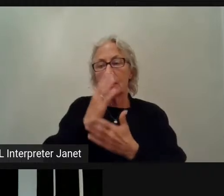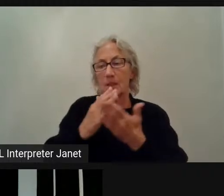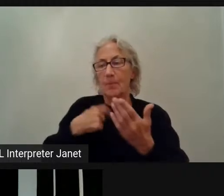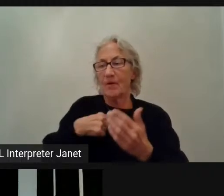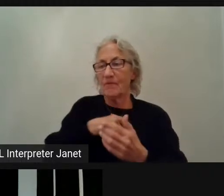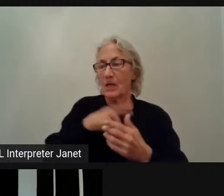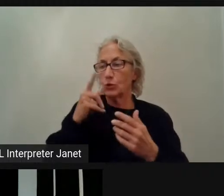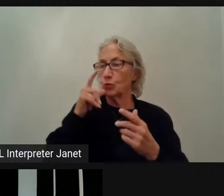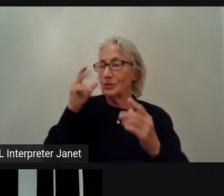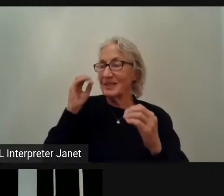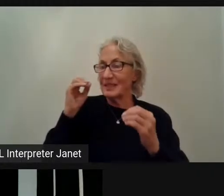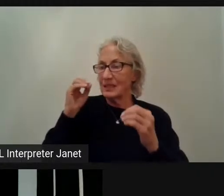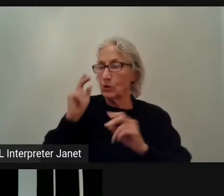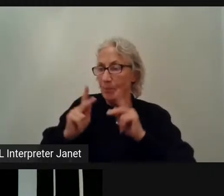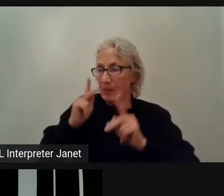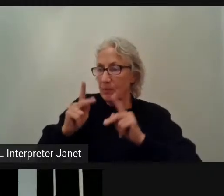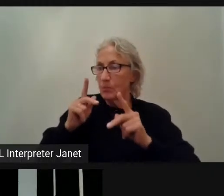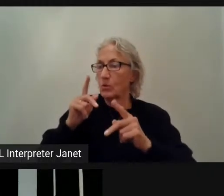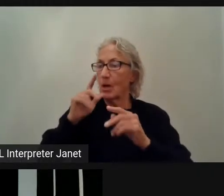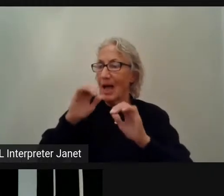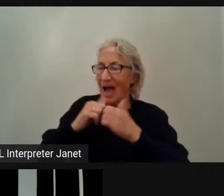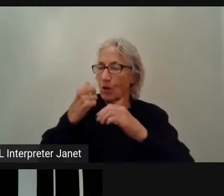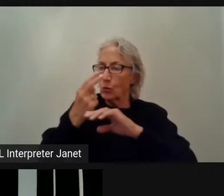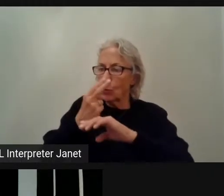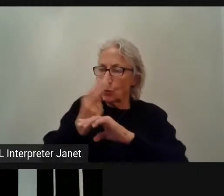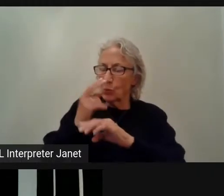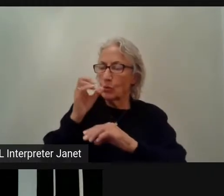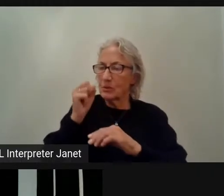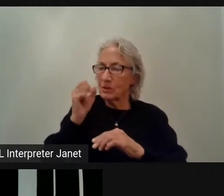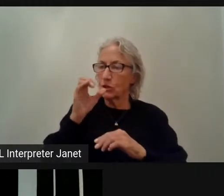one-size-fits-all but it is actually a great question and I think the arrow points back to some of those of us who teach